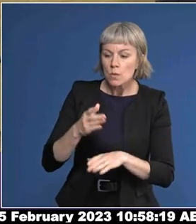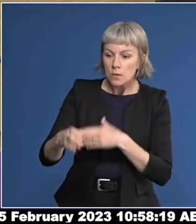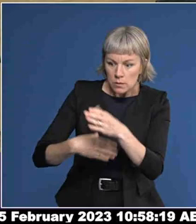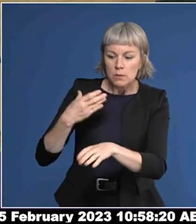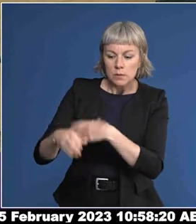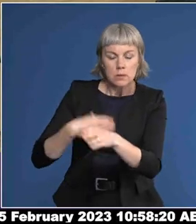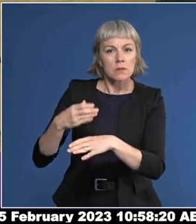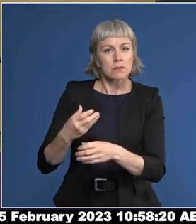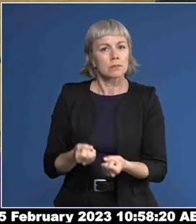support problems for the client.